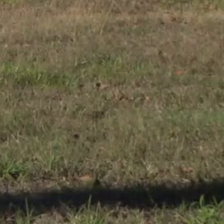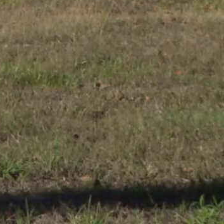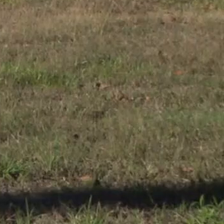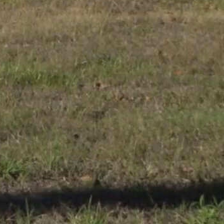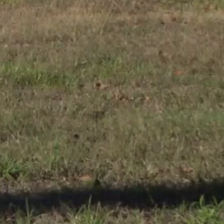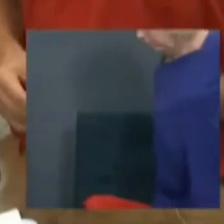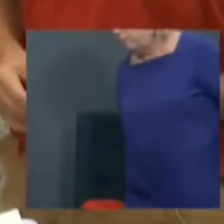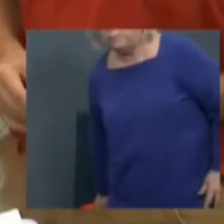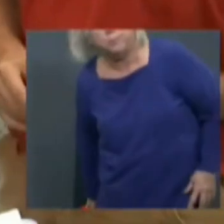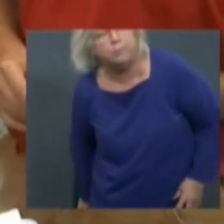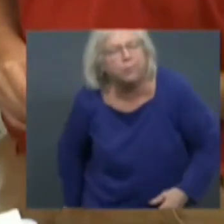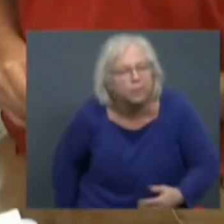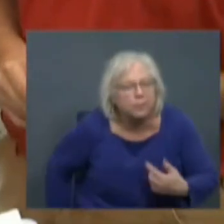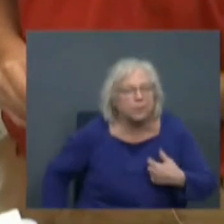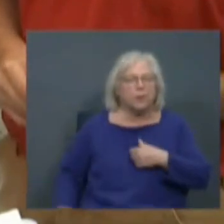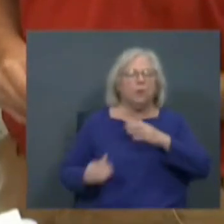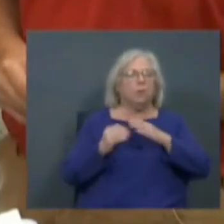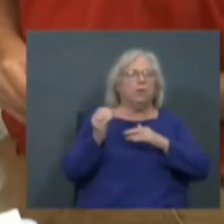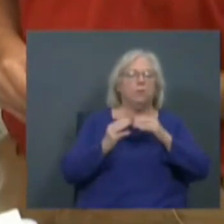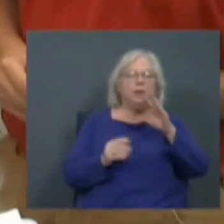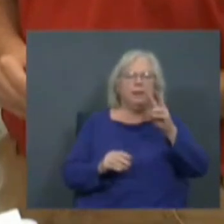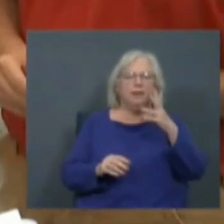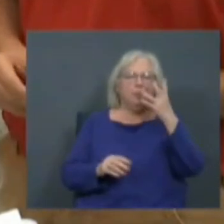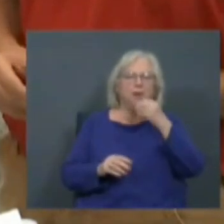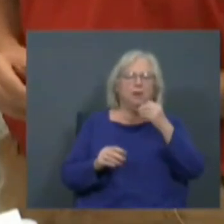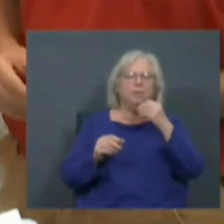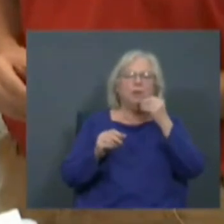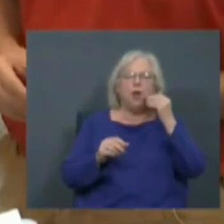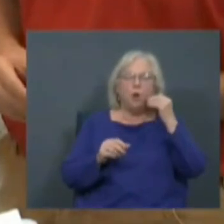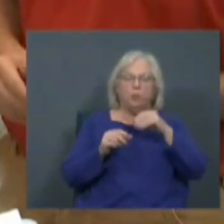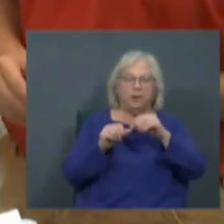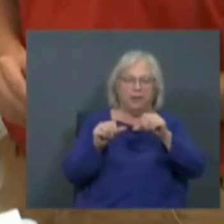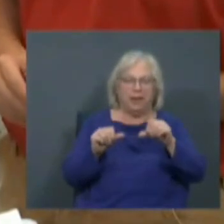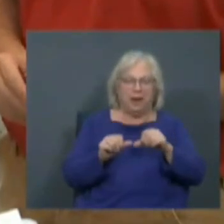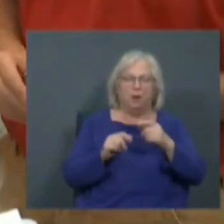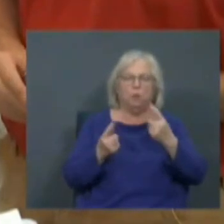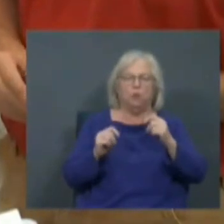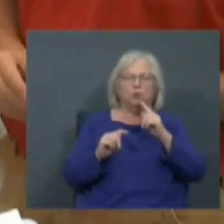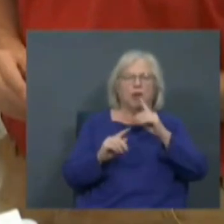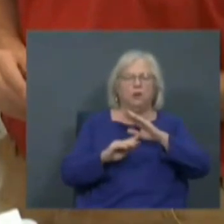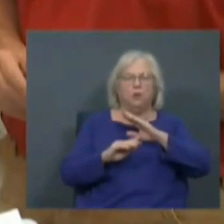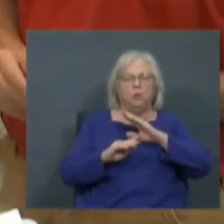We've built six homes, beautiful homes in this area and we're trying to meet a need, we're, you know,